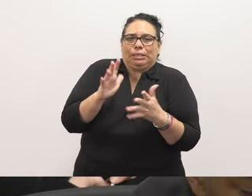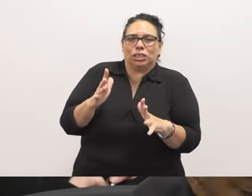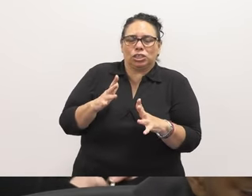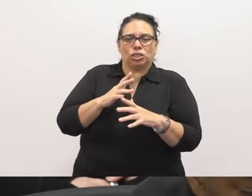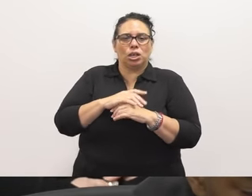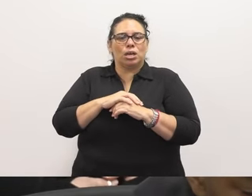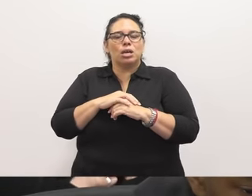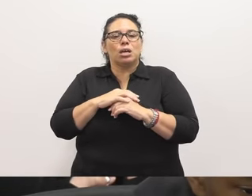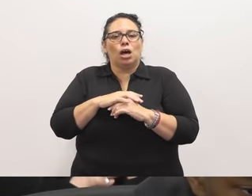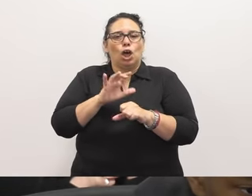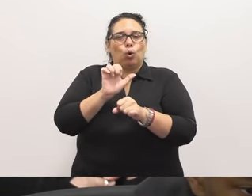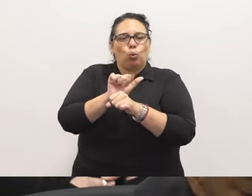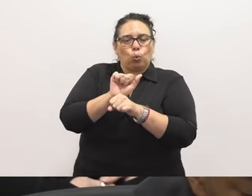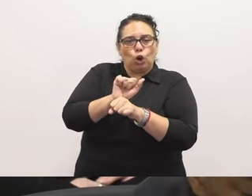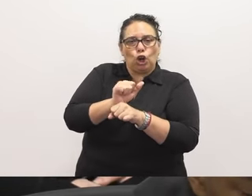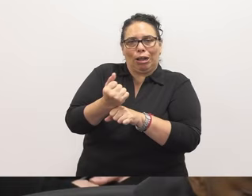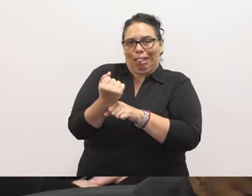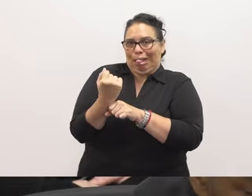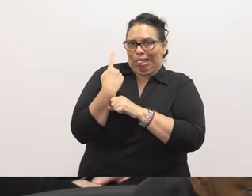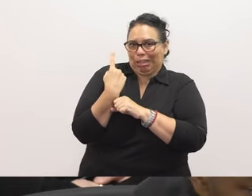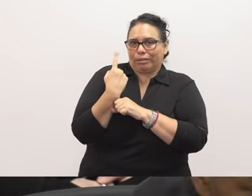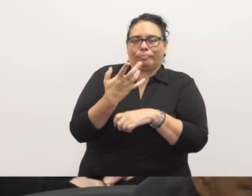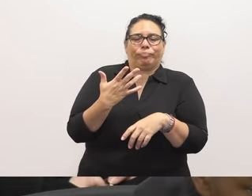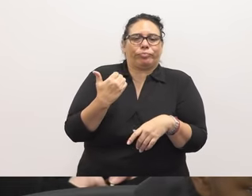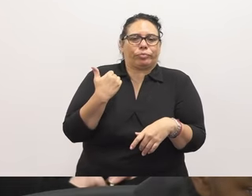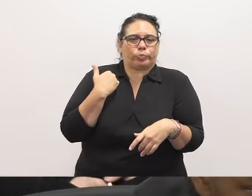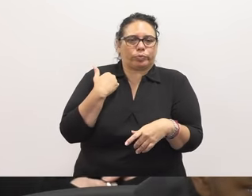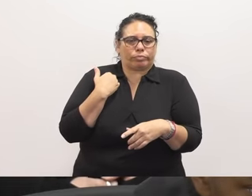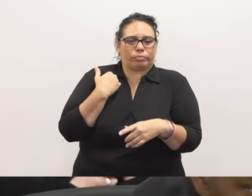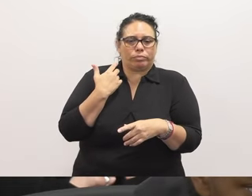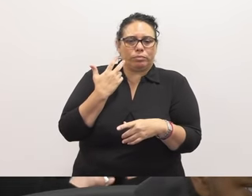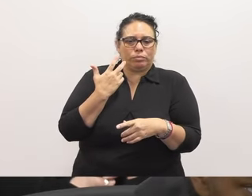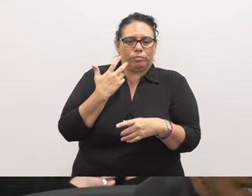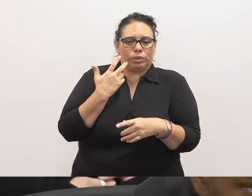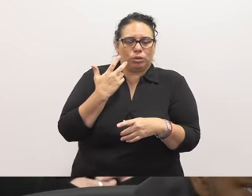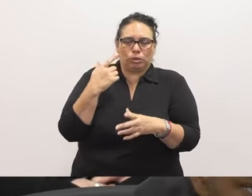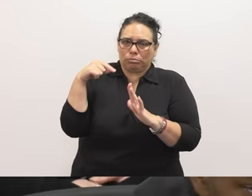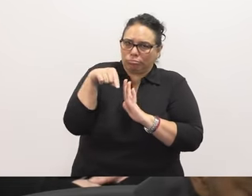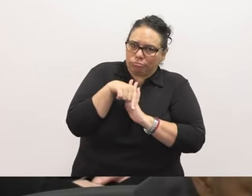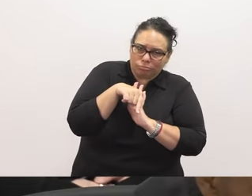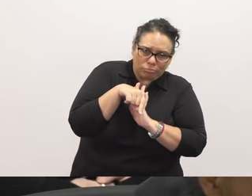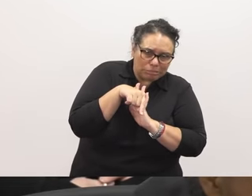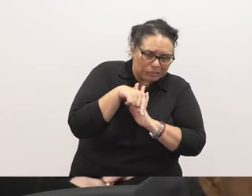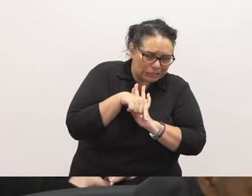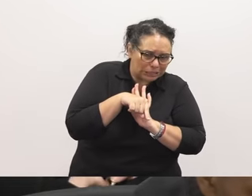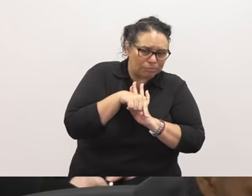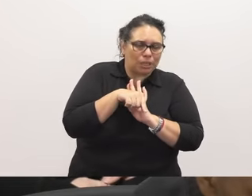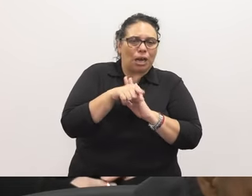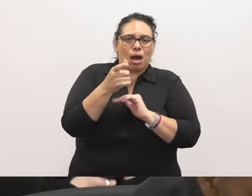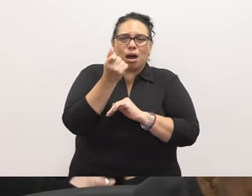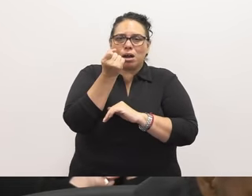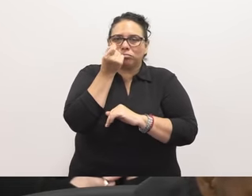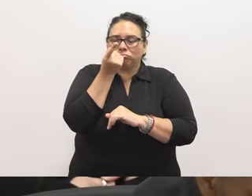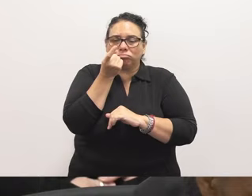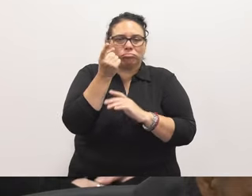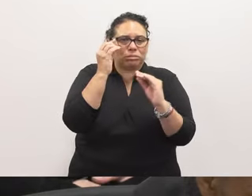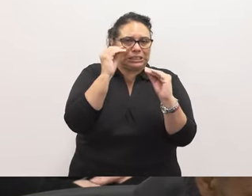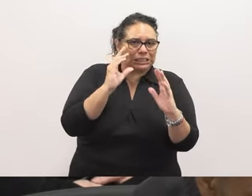So the work that we did last year, we dug into the grade books. We did a deep, deep dive into understanding what teachers are doing in their grade books,